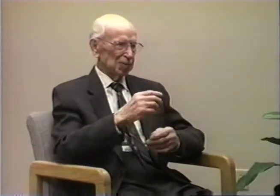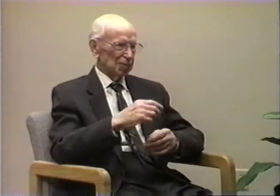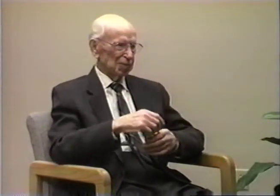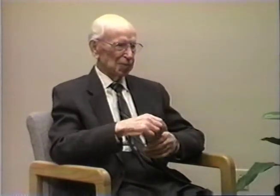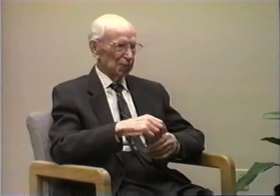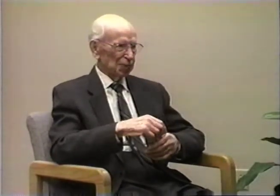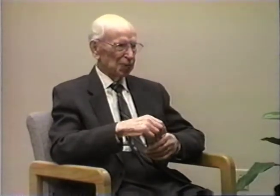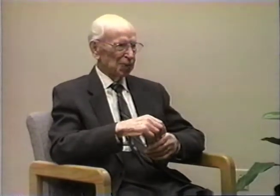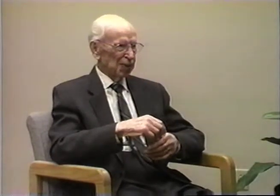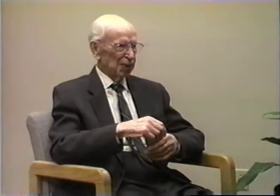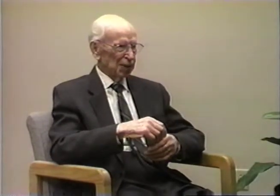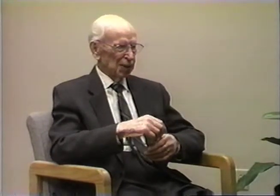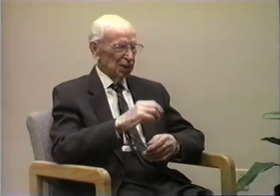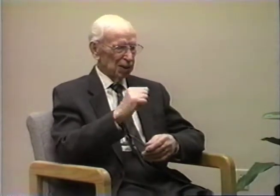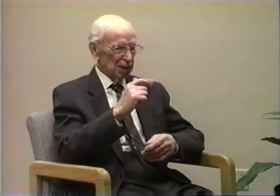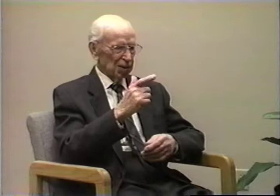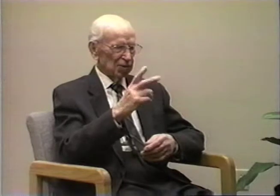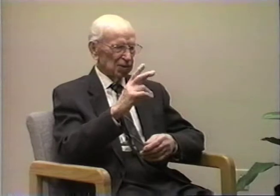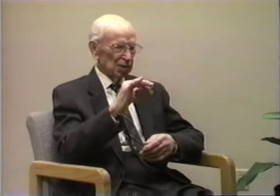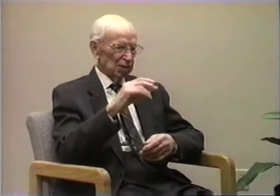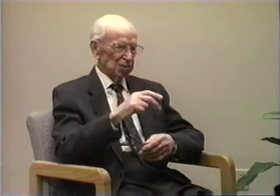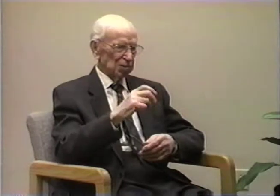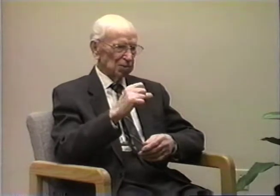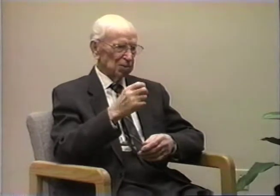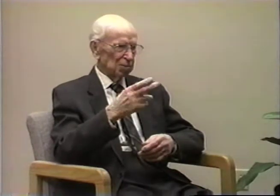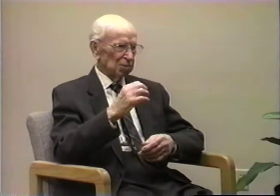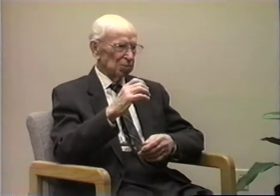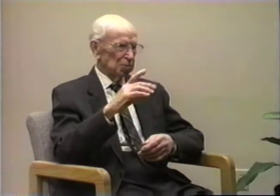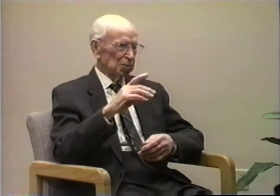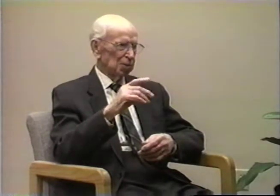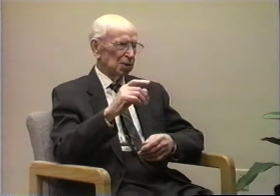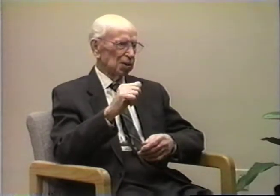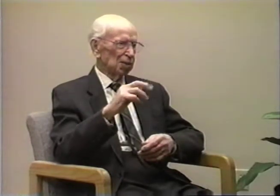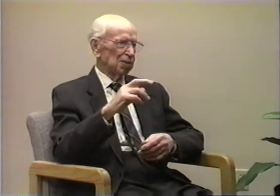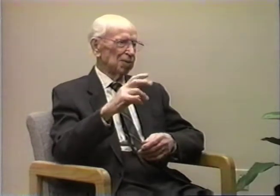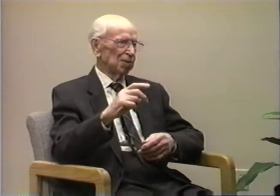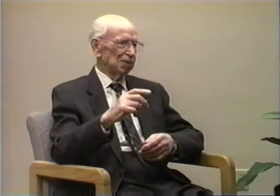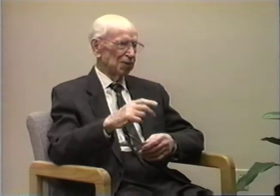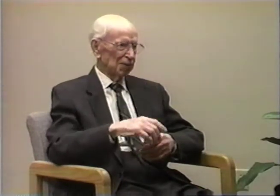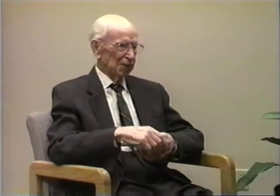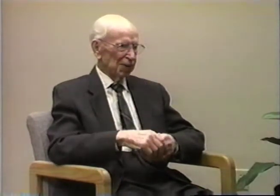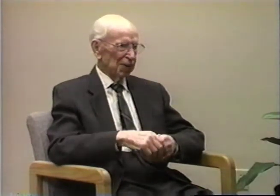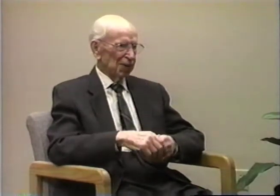I truly have a lot of respect for this man from California,